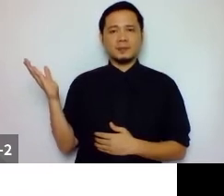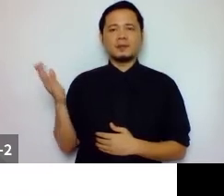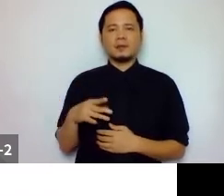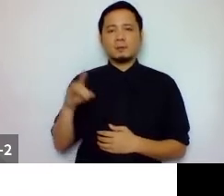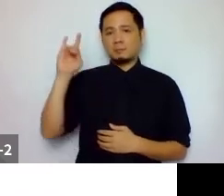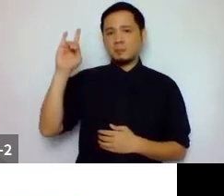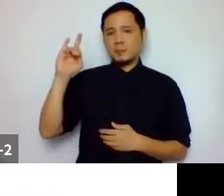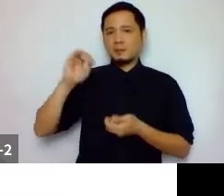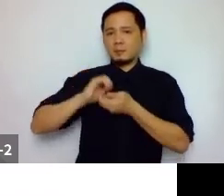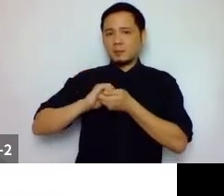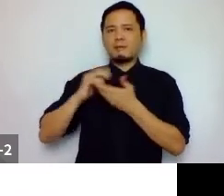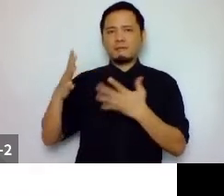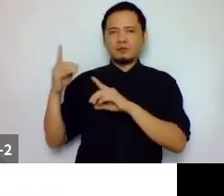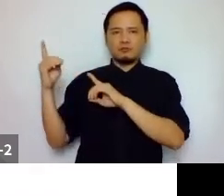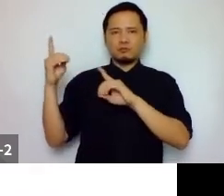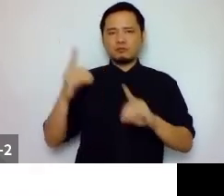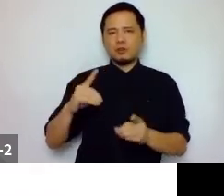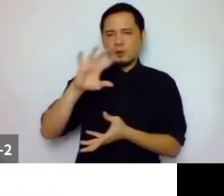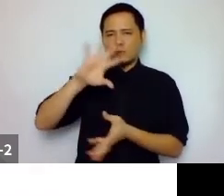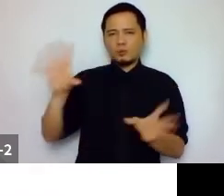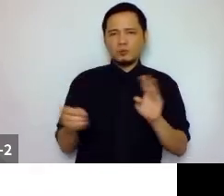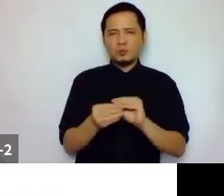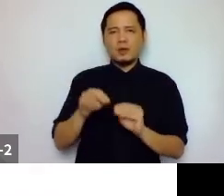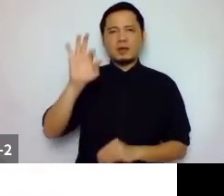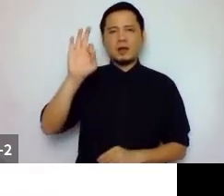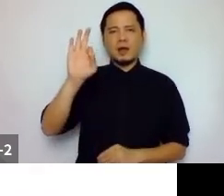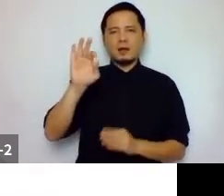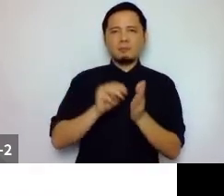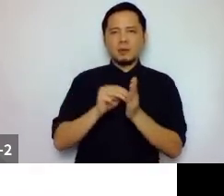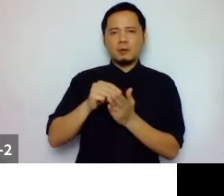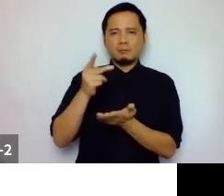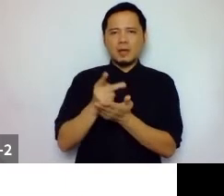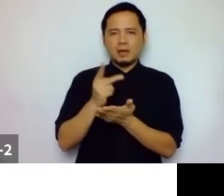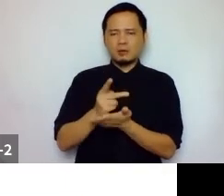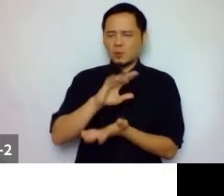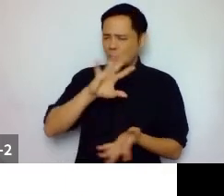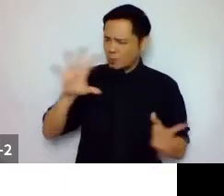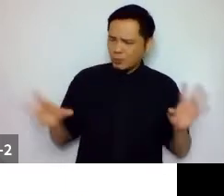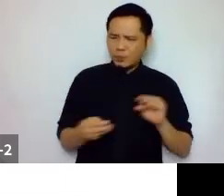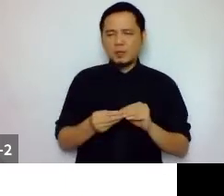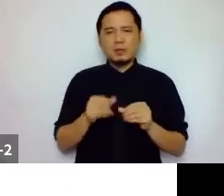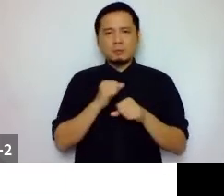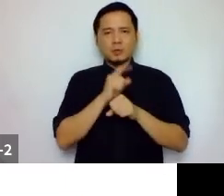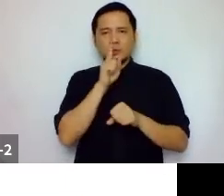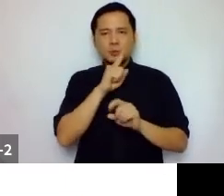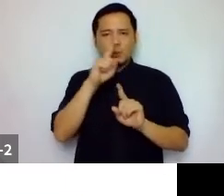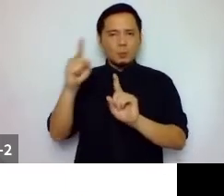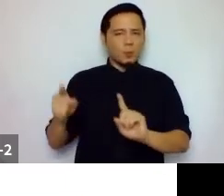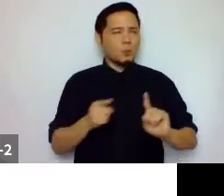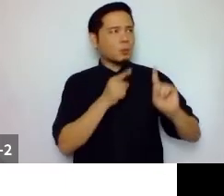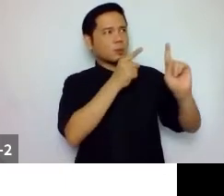Close to 900 million pesos that we will really maximize to make sure that we achieve our objective of demand generation.